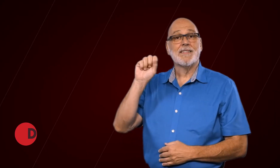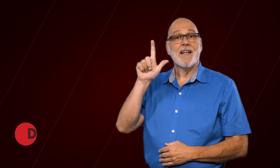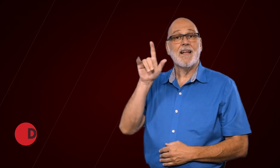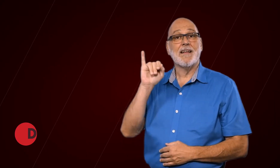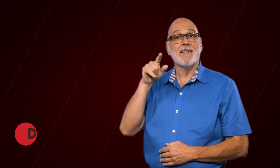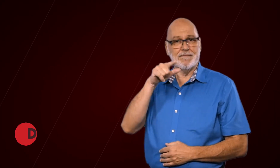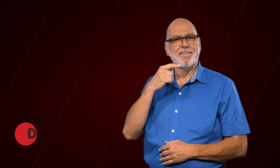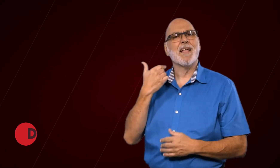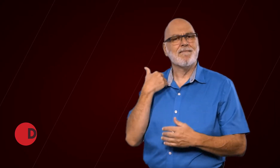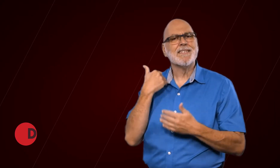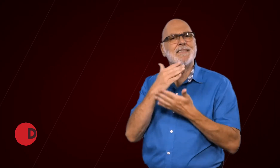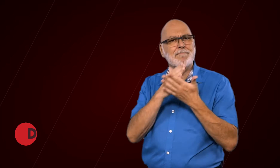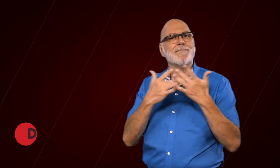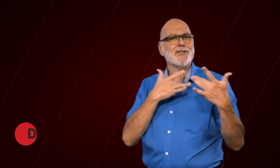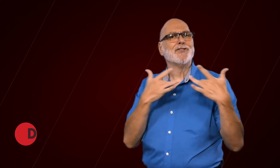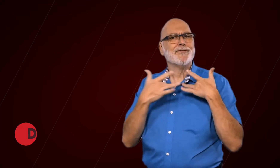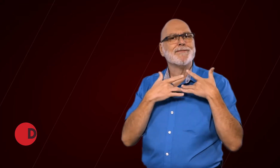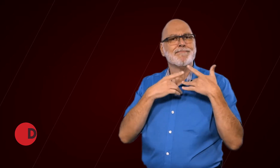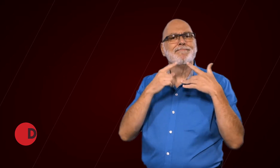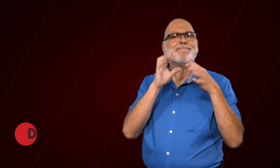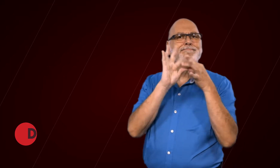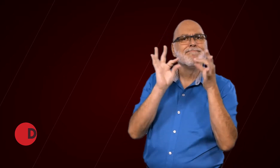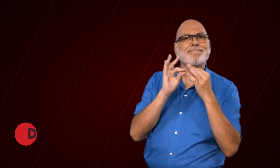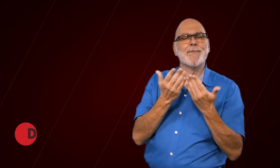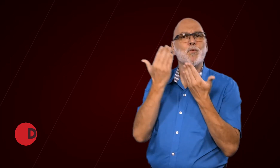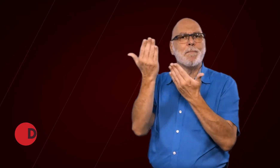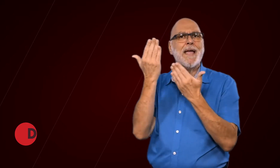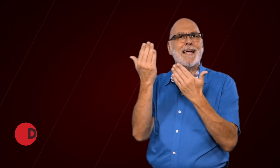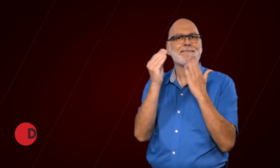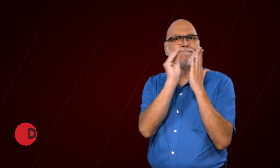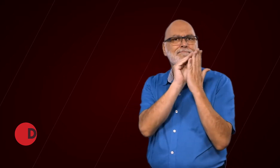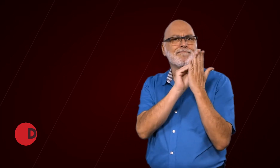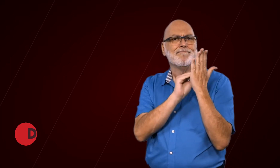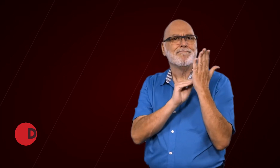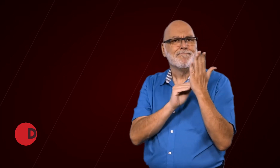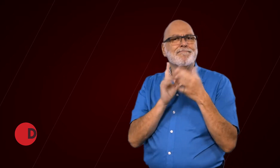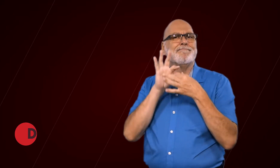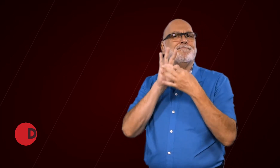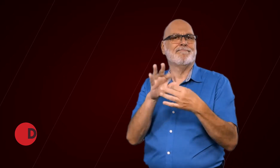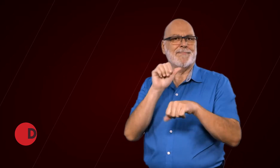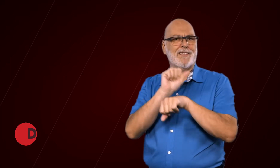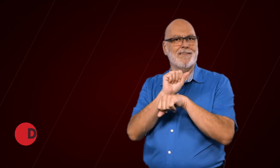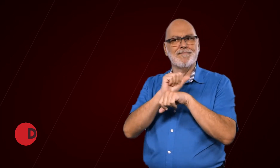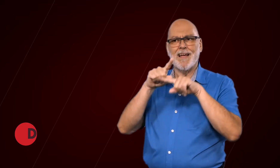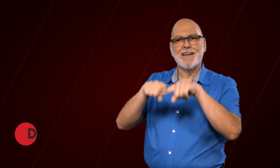[Anselmo]: CASLI is concerned with making recommendations for working conditions